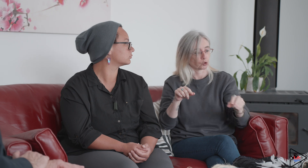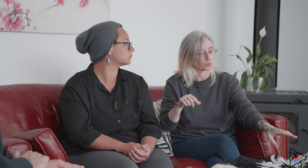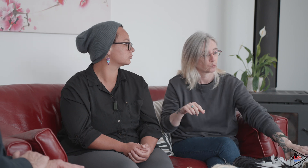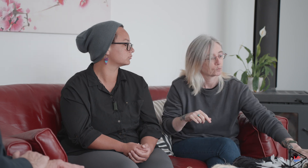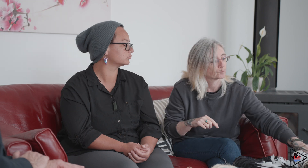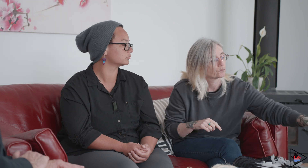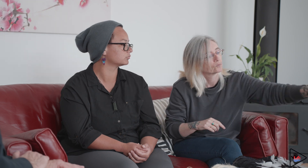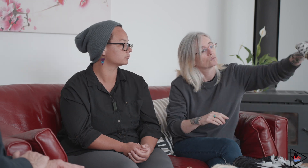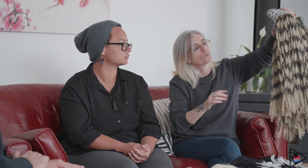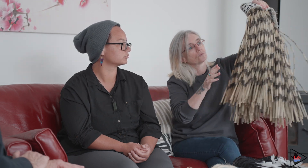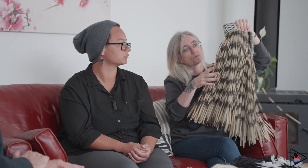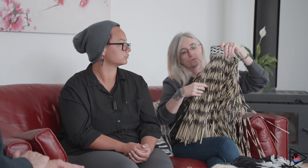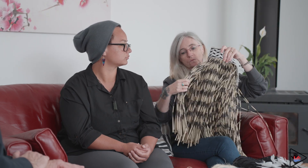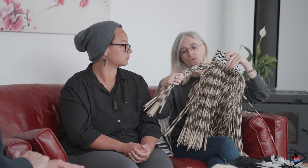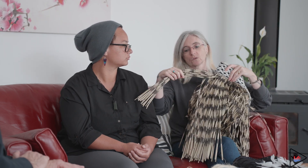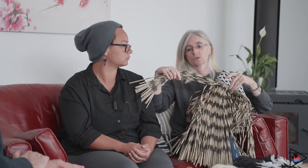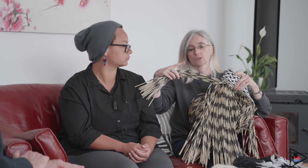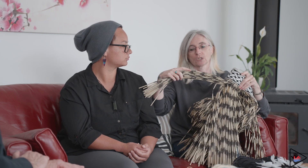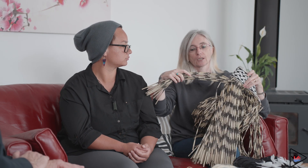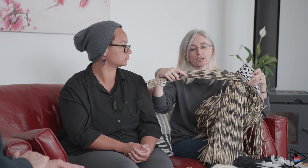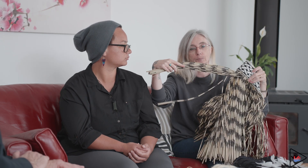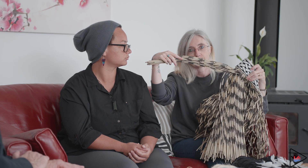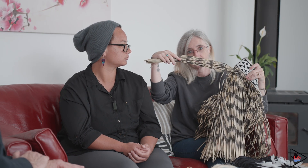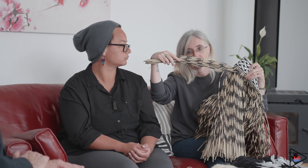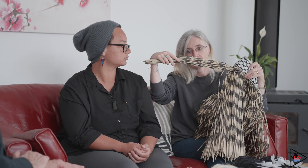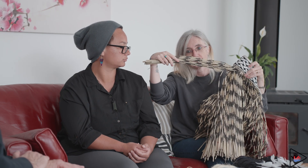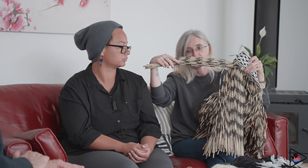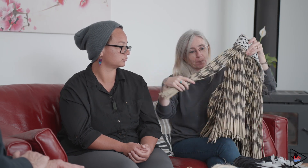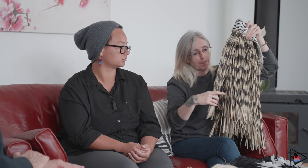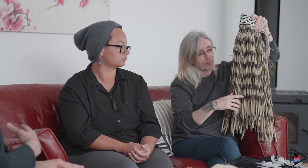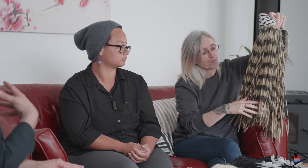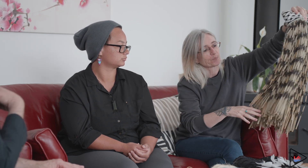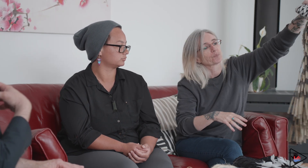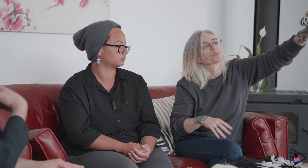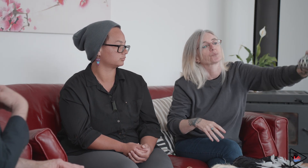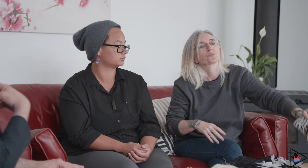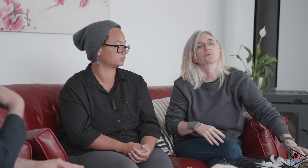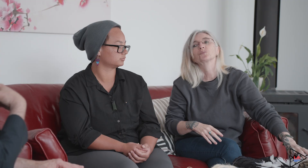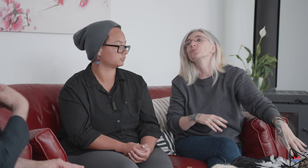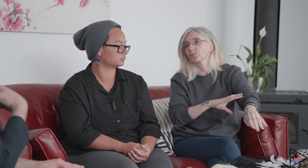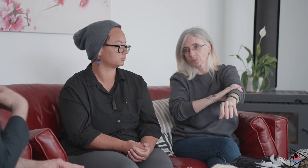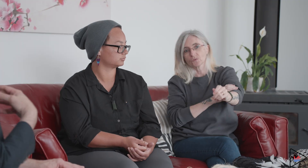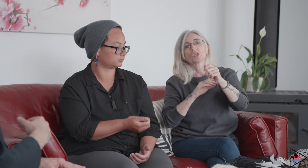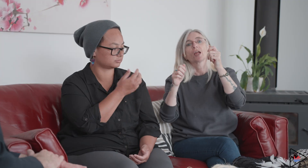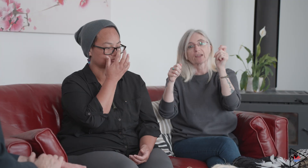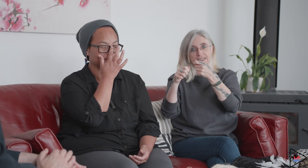the outside of the leaf in a 2 cm chunk there and you alternate all the way down the leaf.